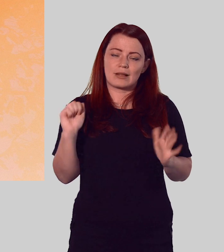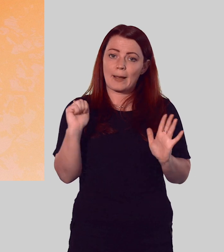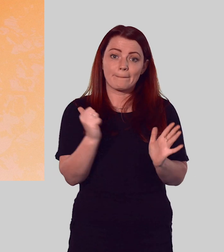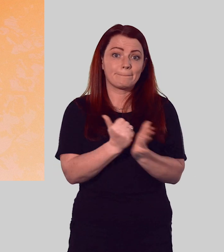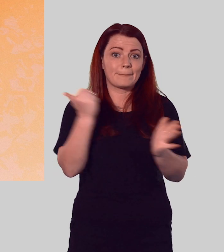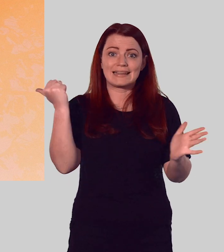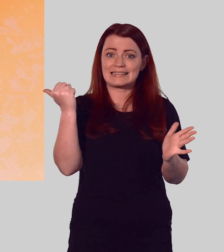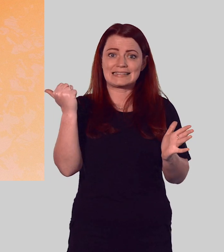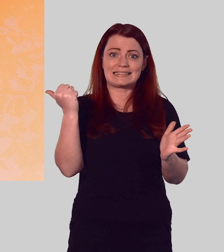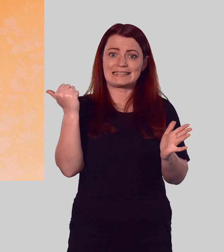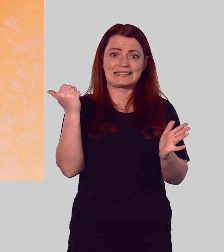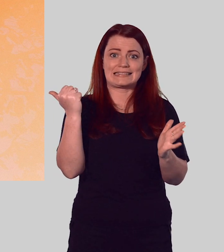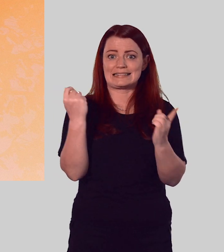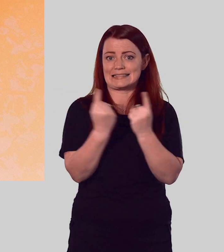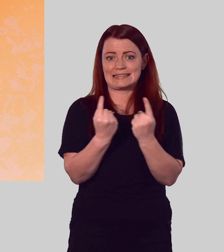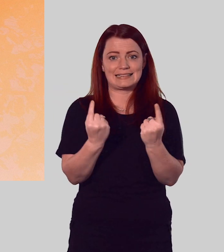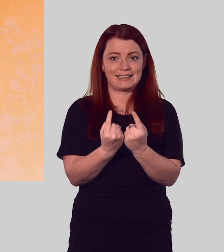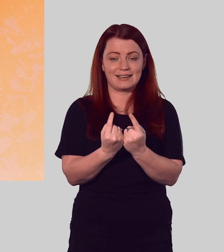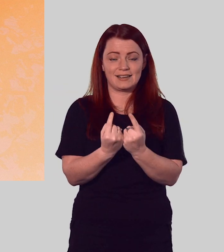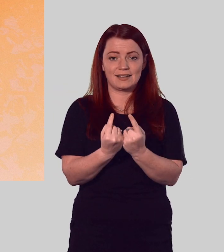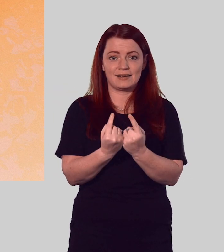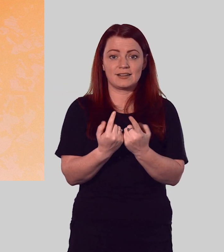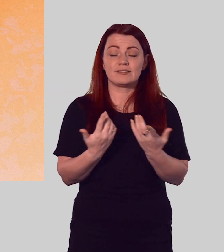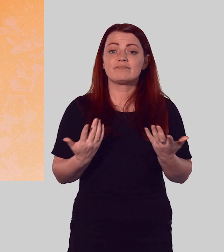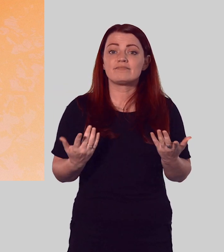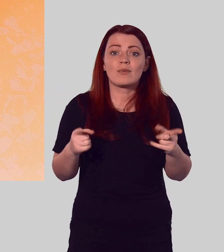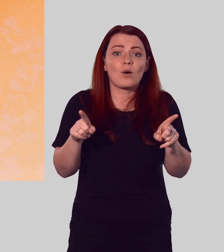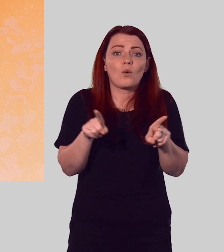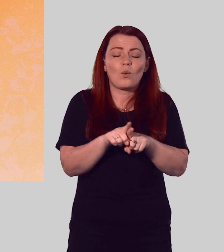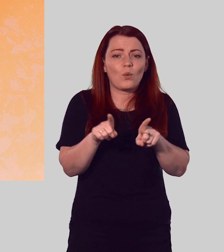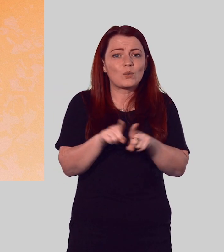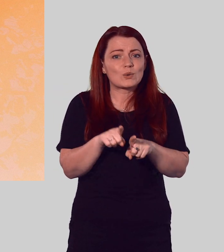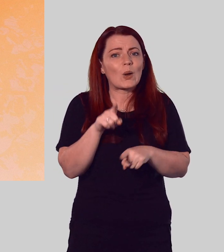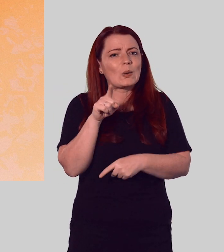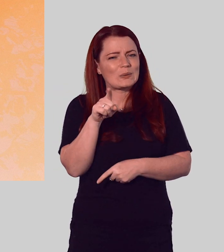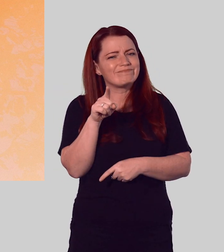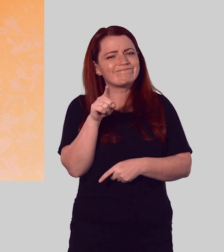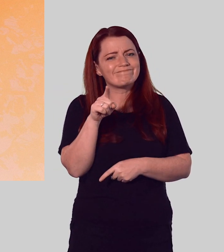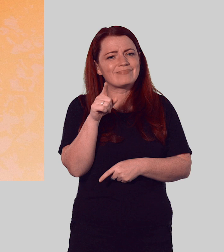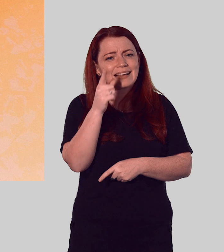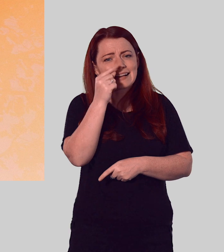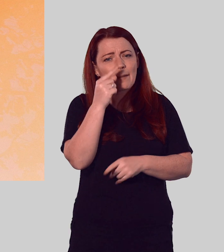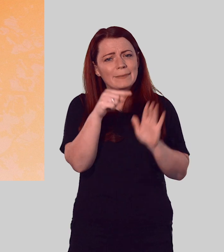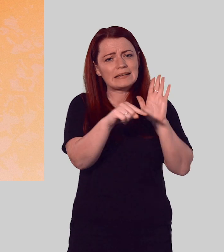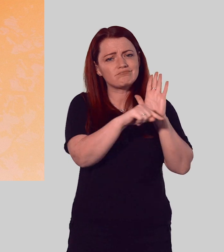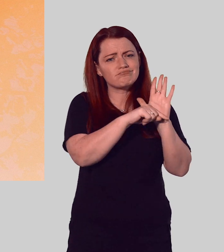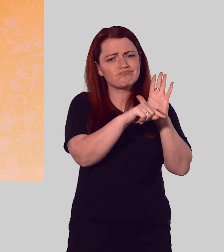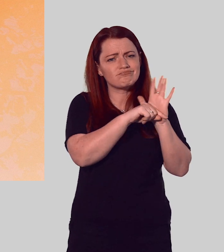asset but also has been a disadvantage in many ways because we can't